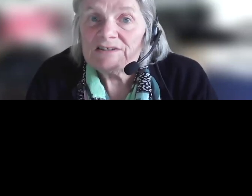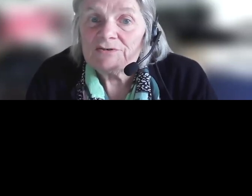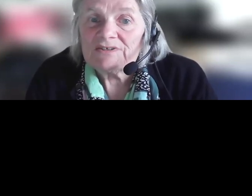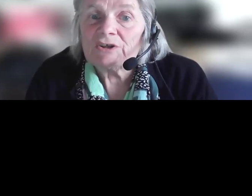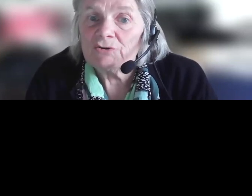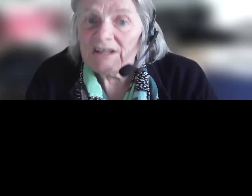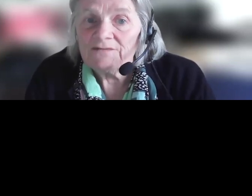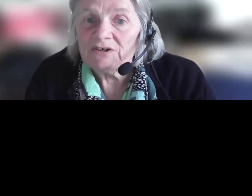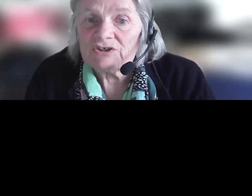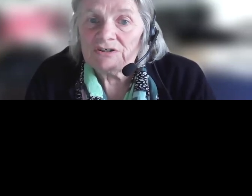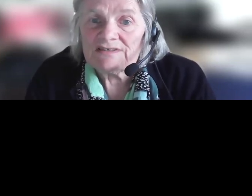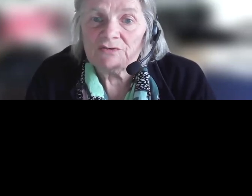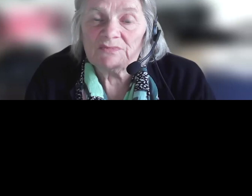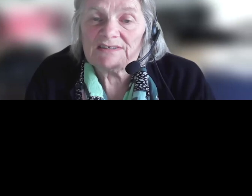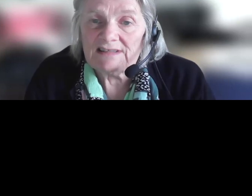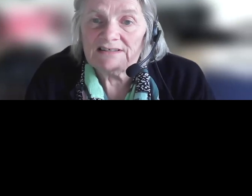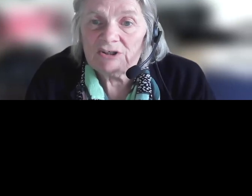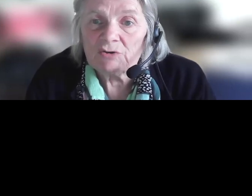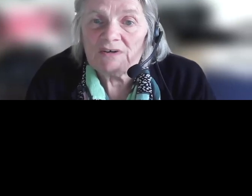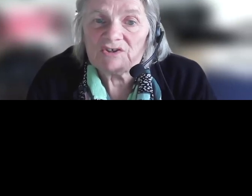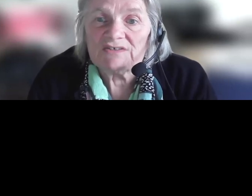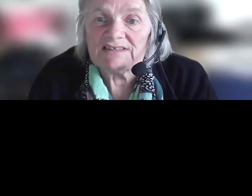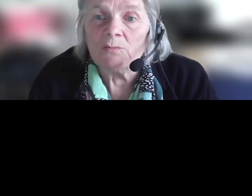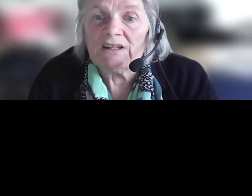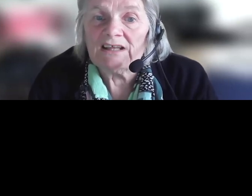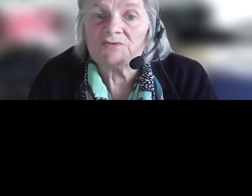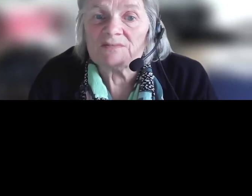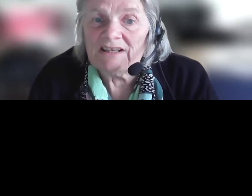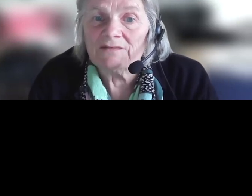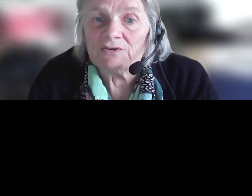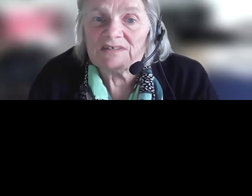use the Q&A function on Zoom to send in your questions and we'll get to as many of those